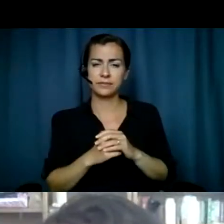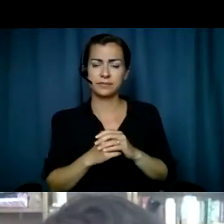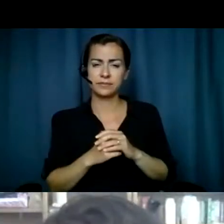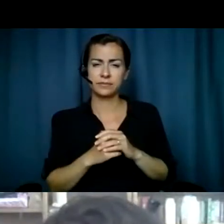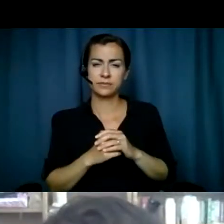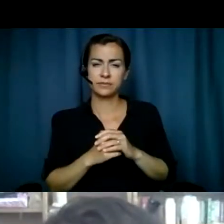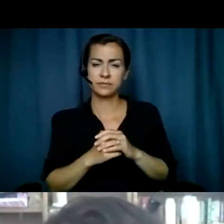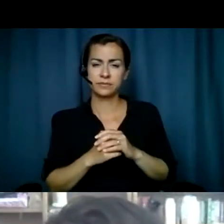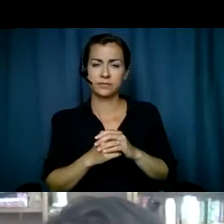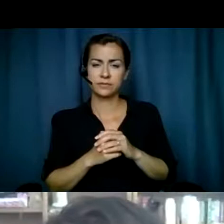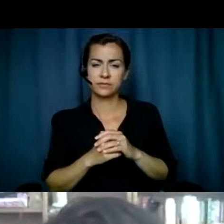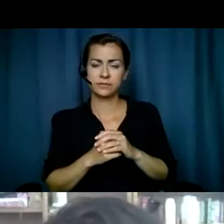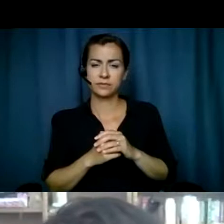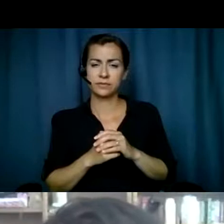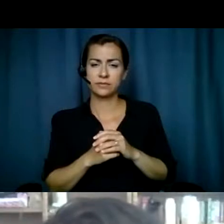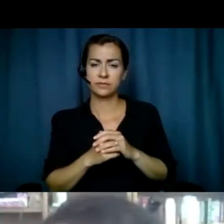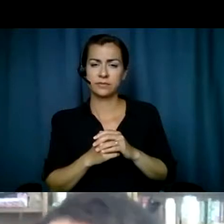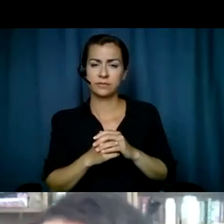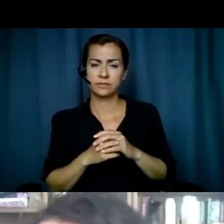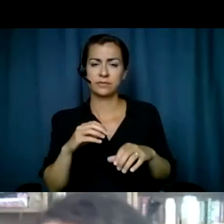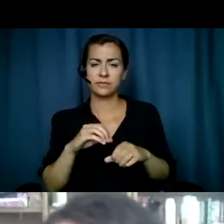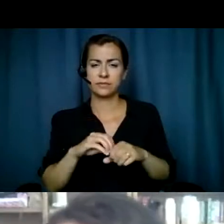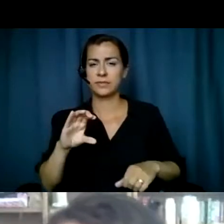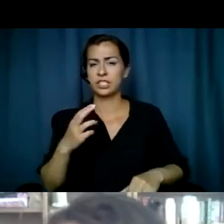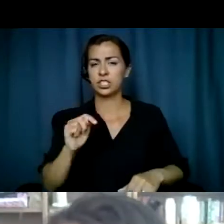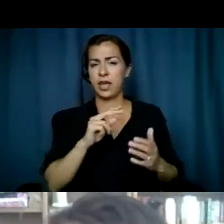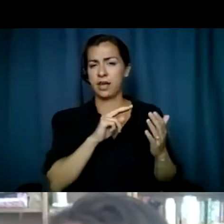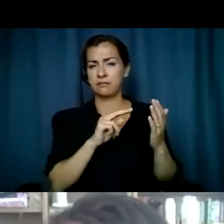disabilities, and communities of color, and the many